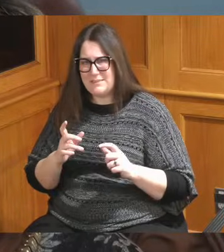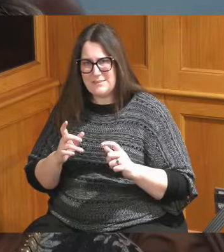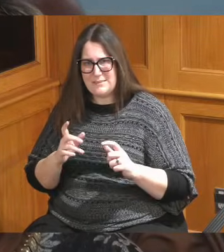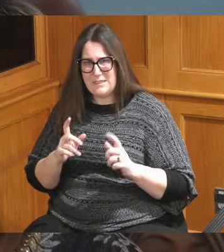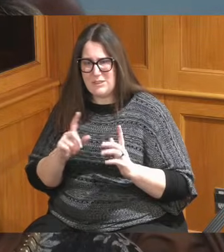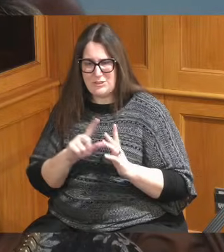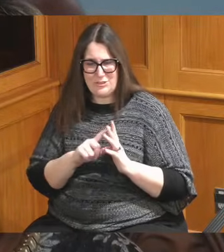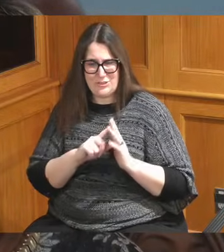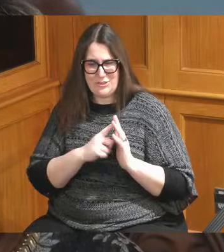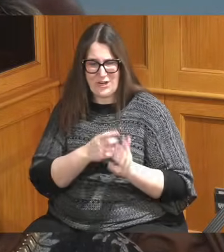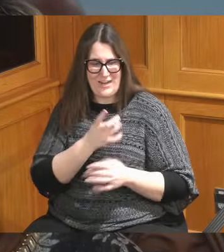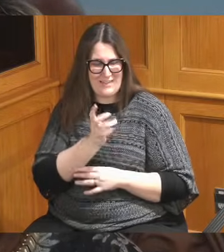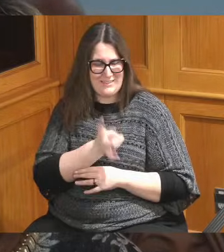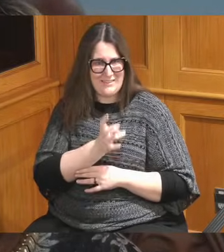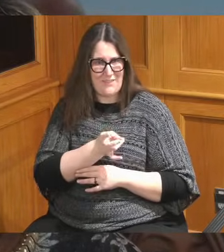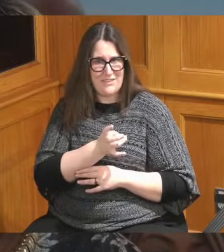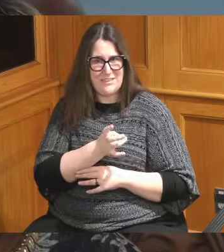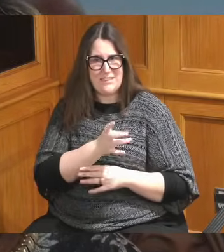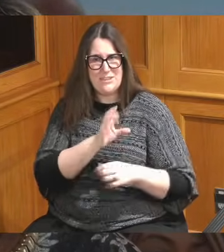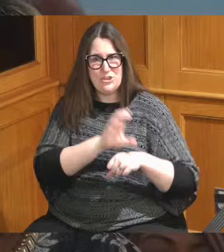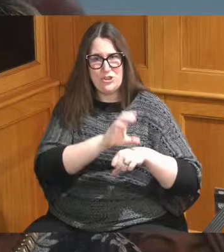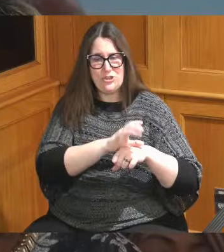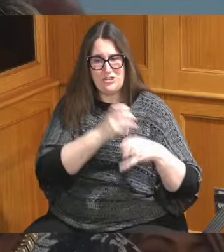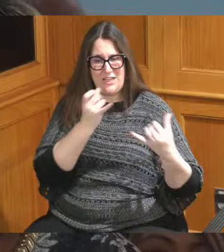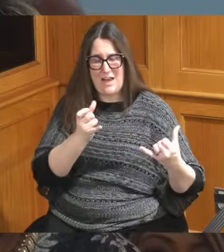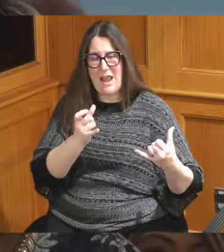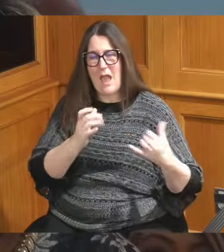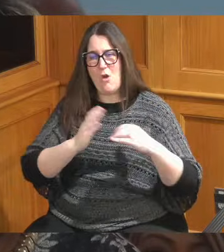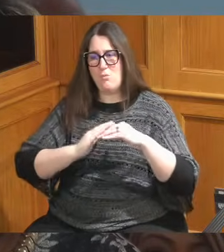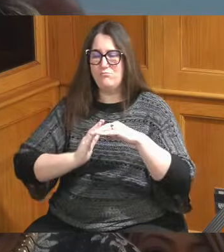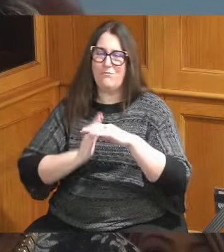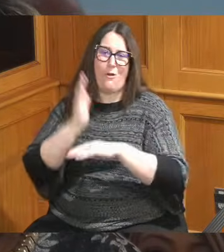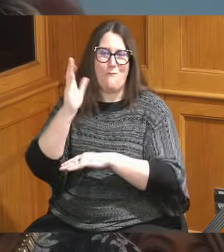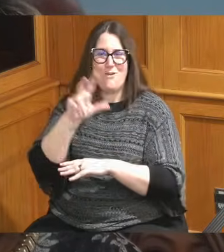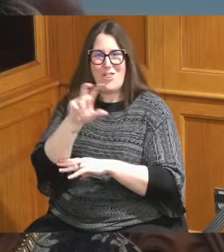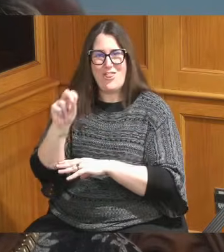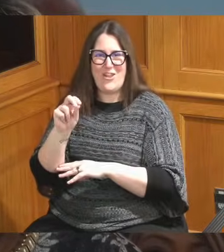churches and now we're up to over 30 churches that are participating. The former first ladies, which